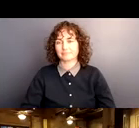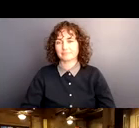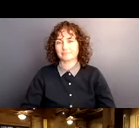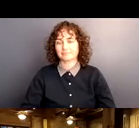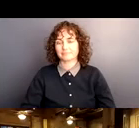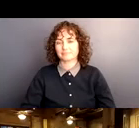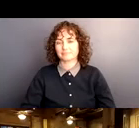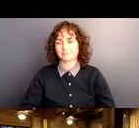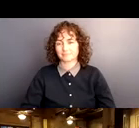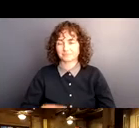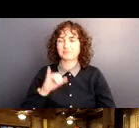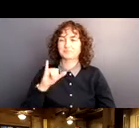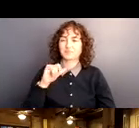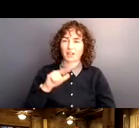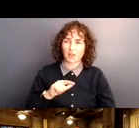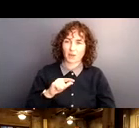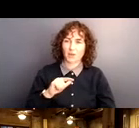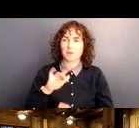Low, Medium, high strategy for designing spaces